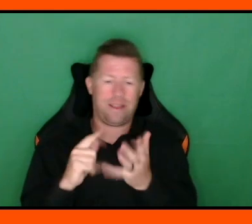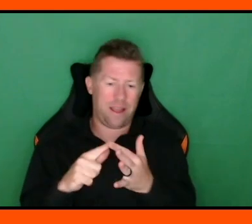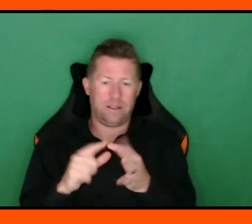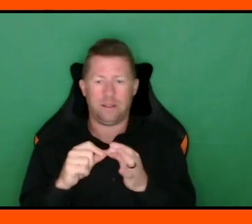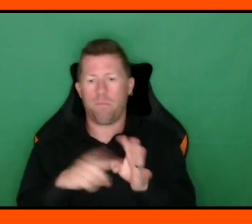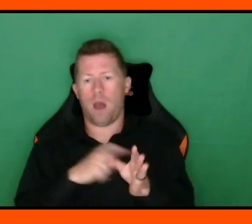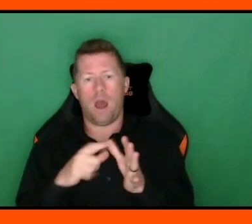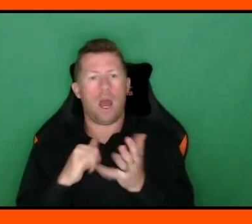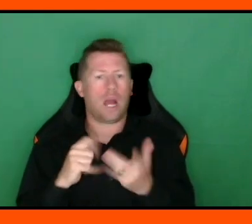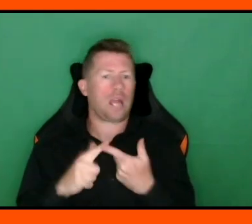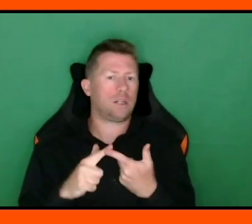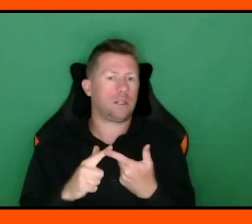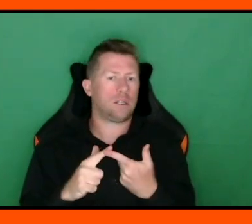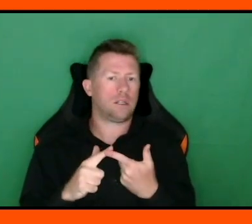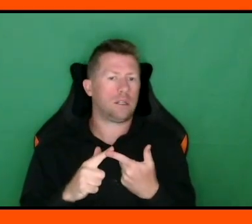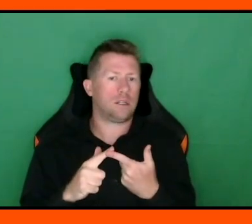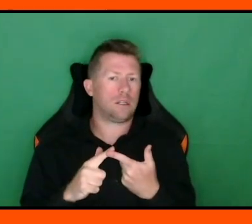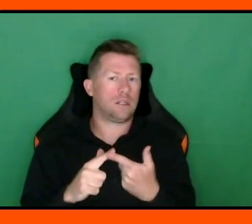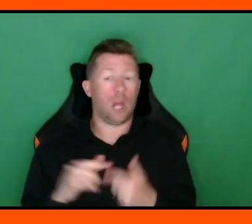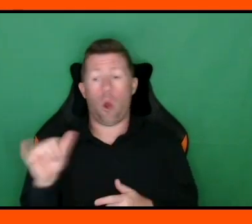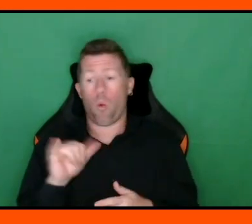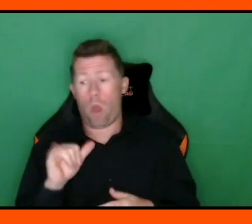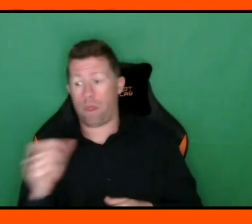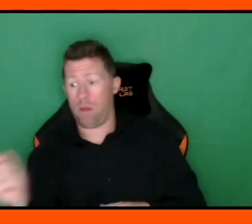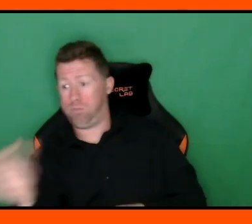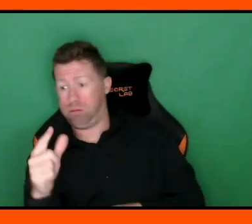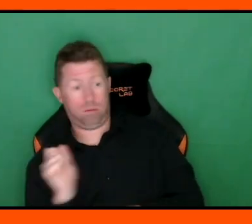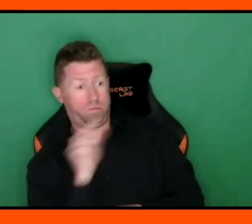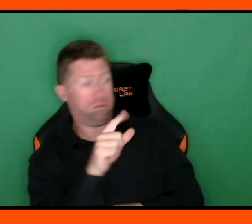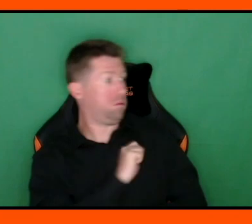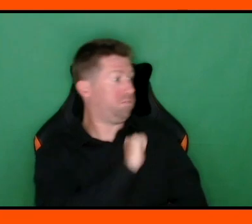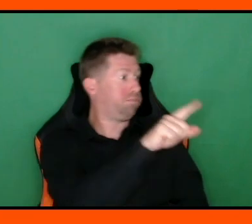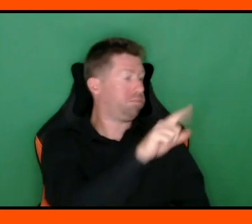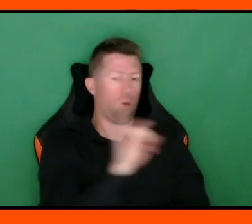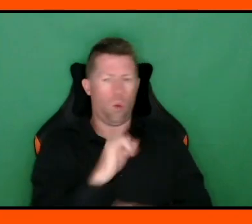whether they do consolidate information with other parties